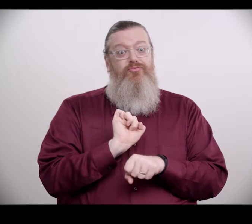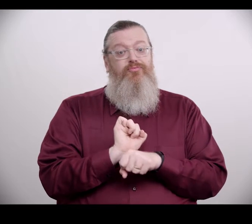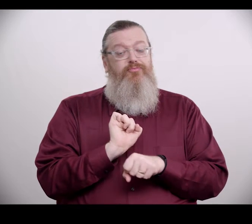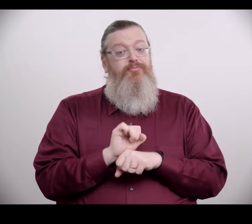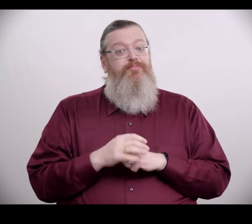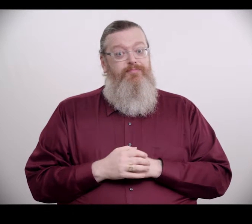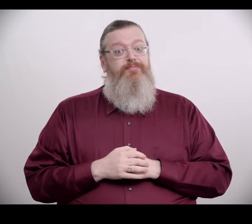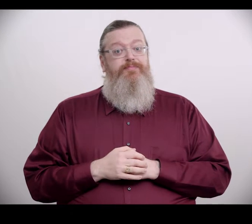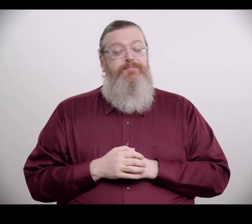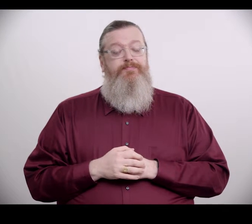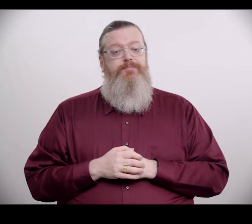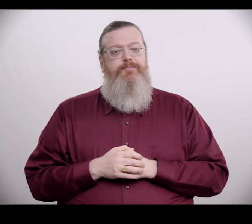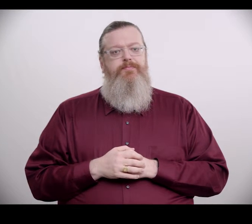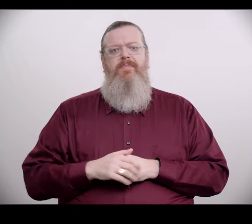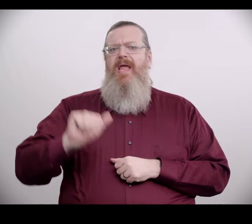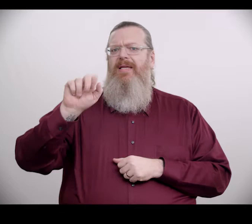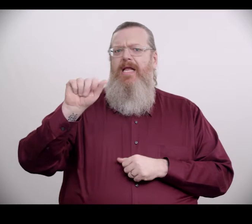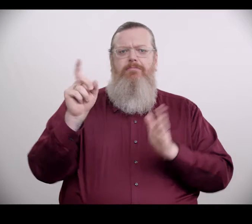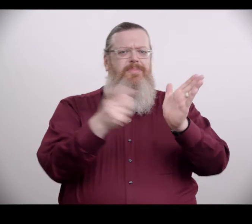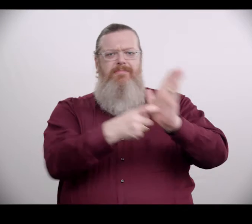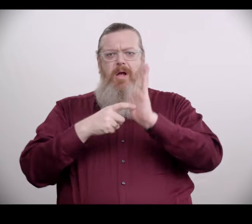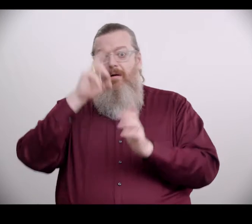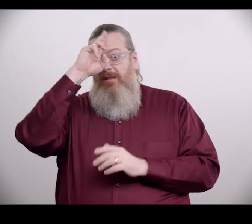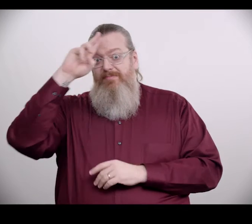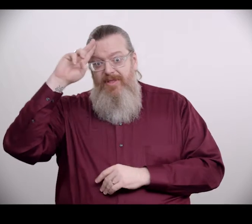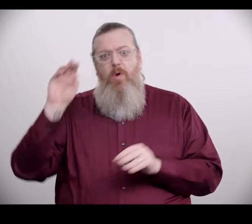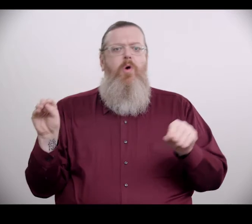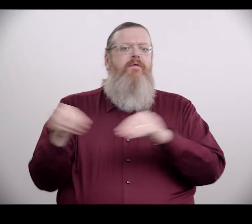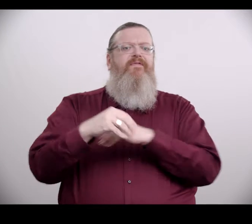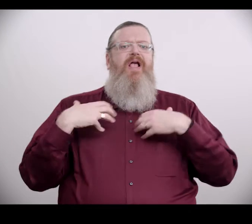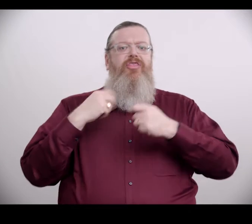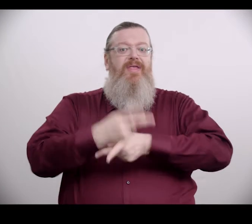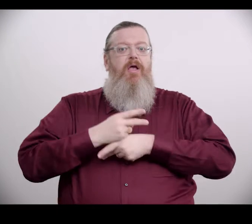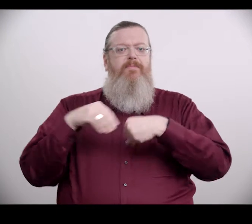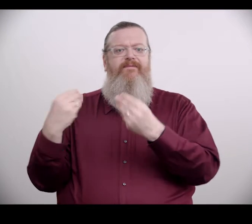* The ADA requires hospitals, offices of health care providers, and similar facilities to